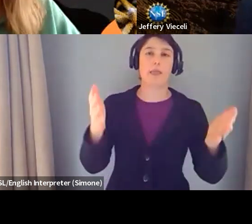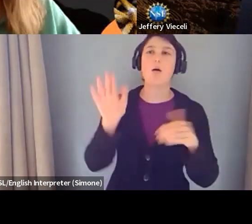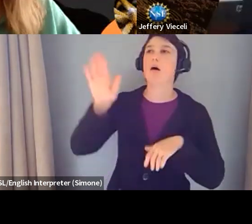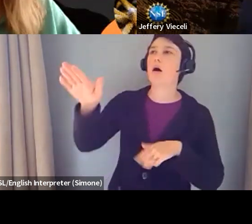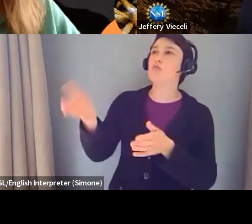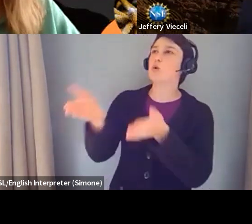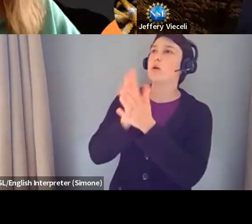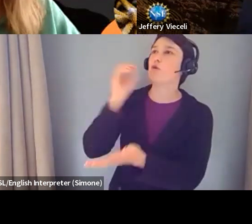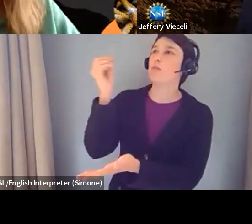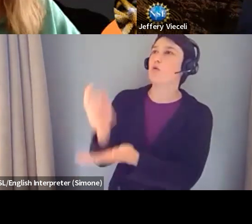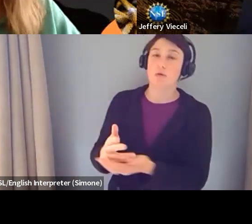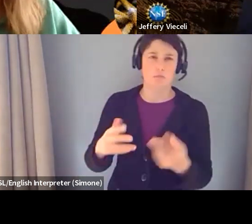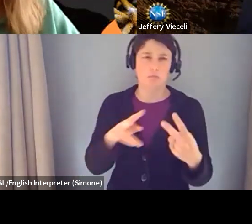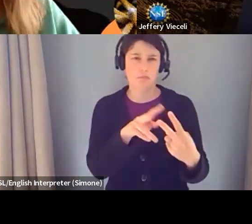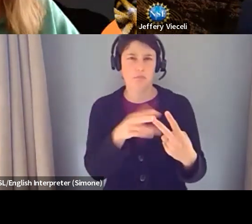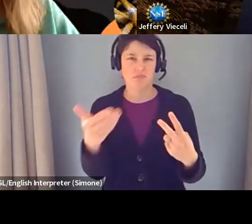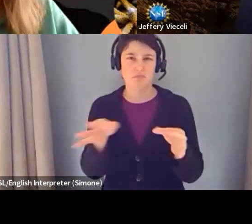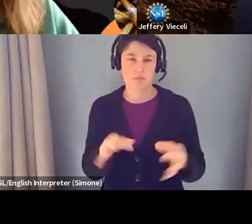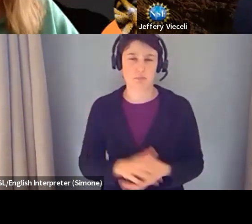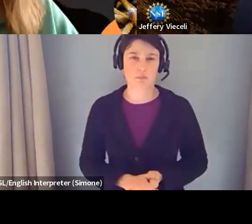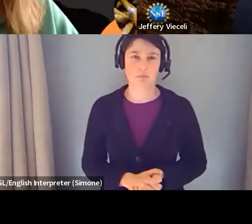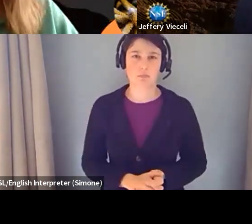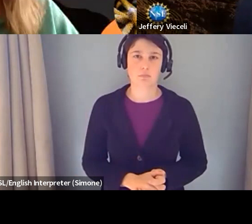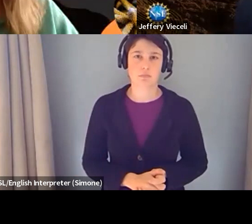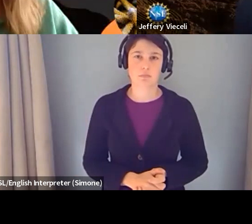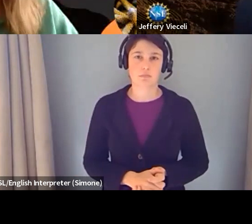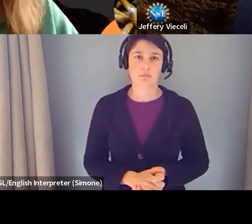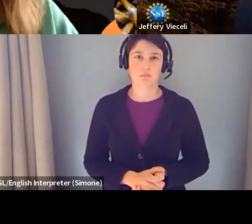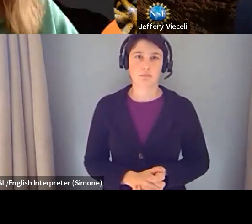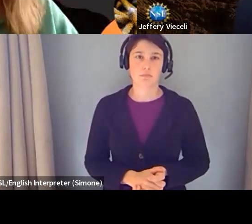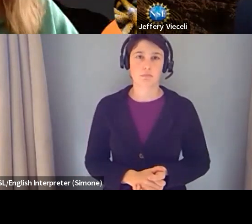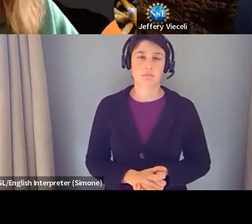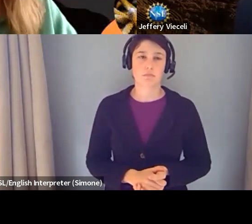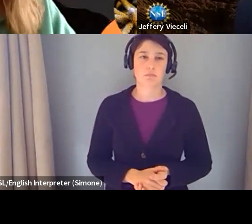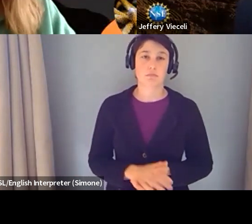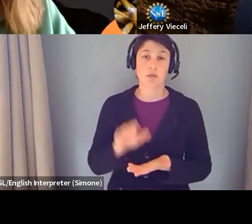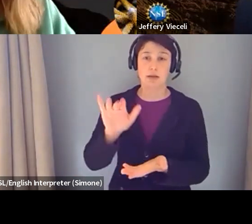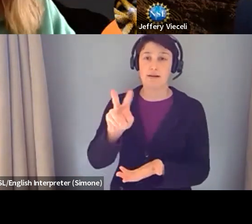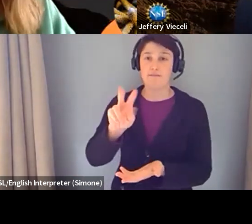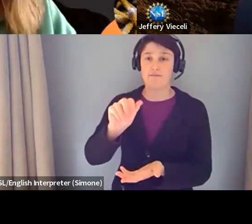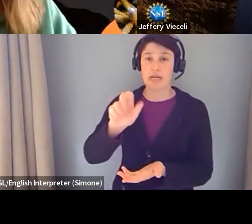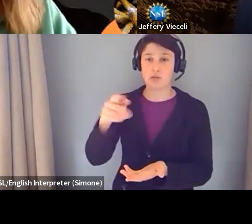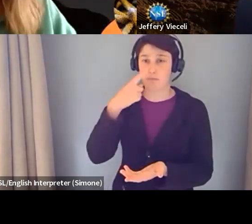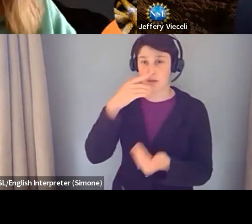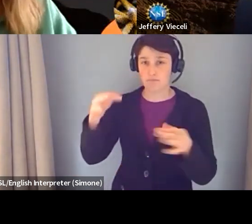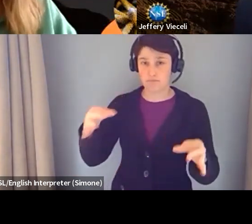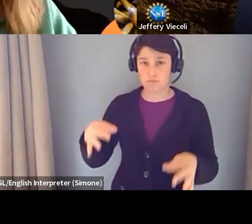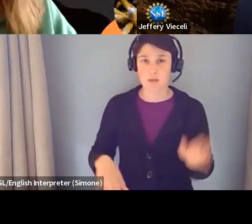Vanessa, do you want to take that one? Vanessa Richardson: Yes, I can start with that one.